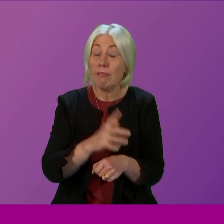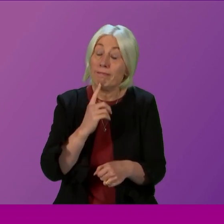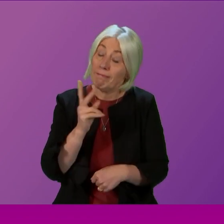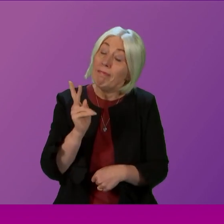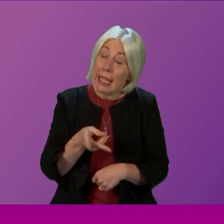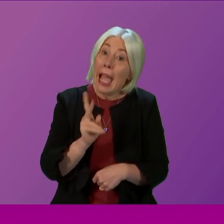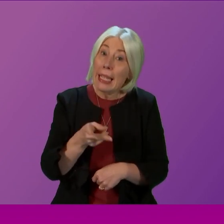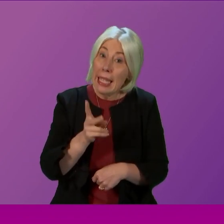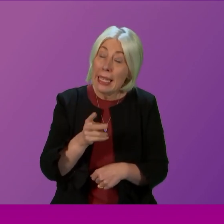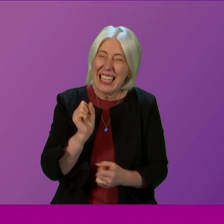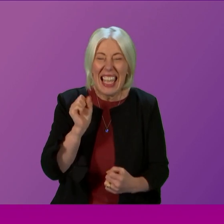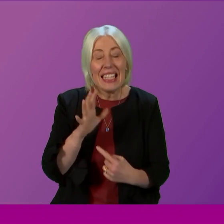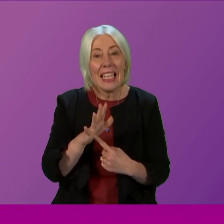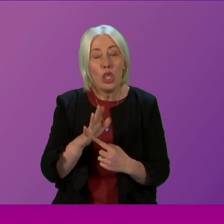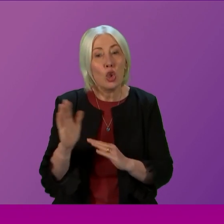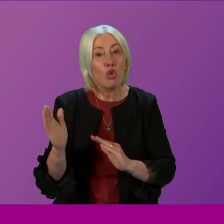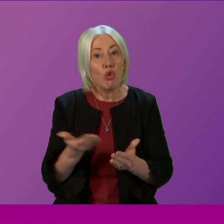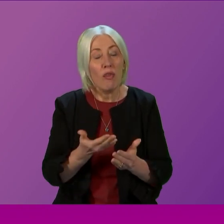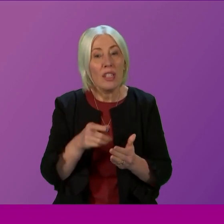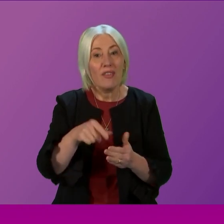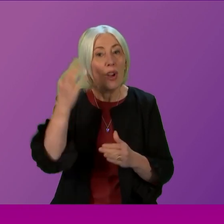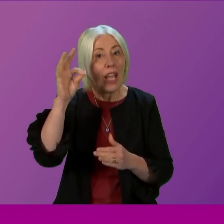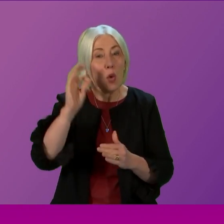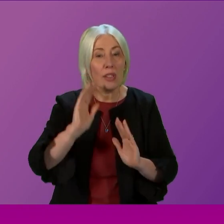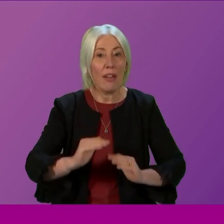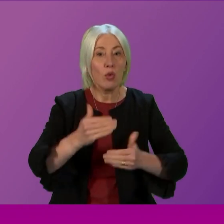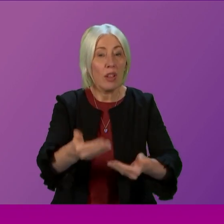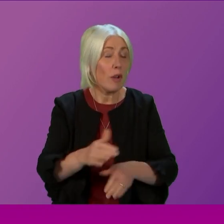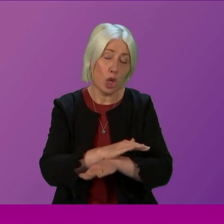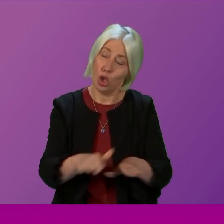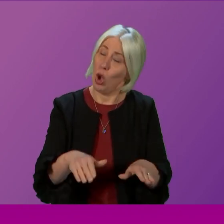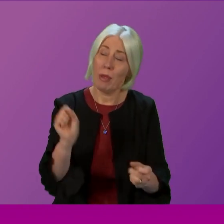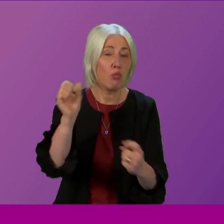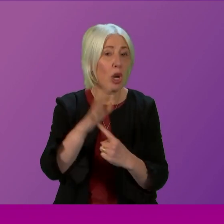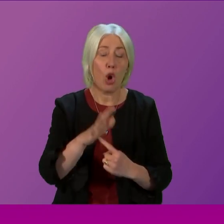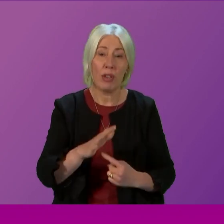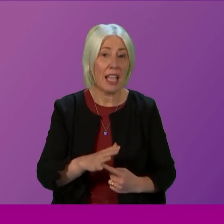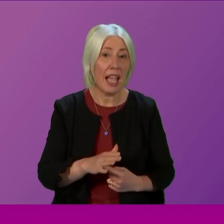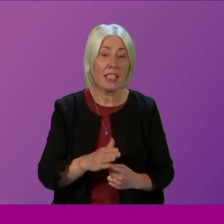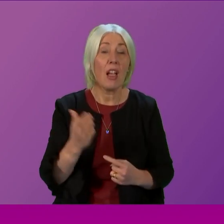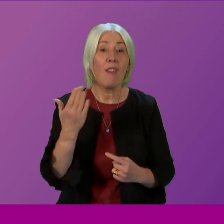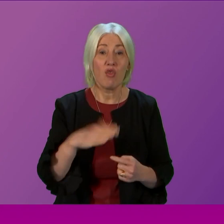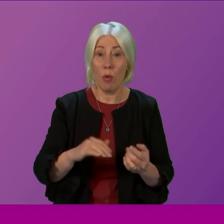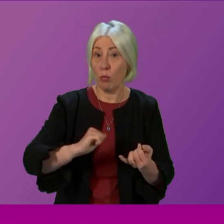the essential services Councils deliver have not been prioritised by the Scottish Government.”